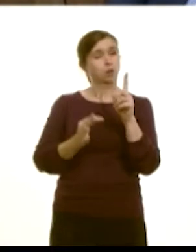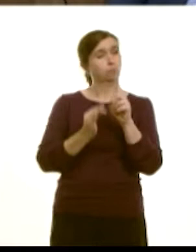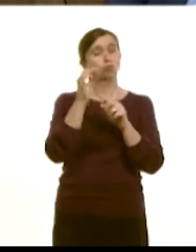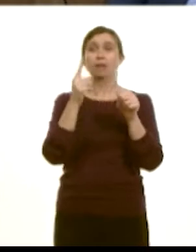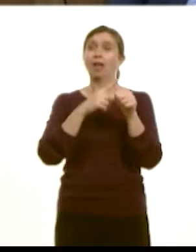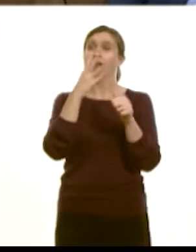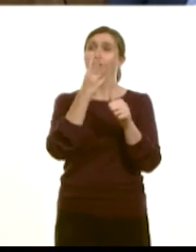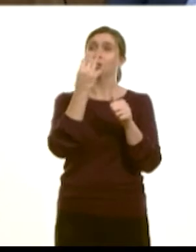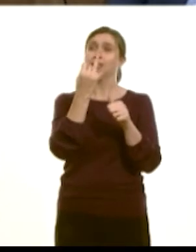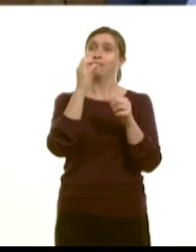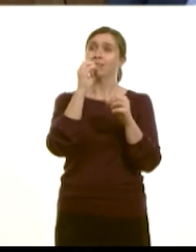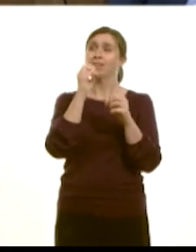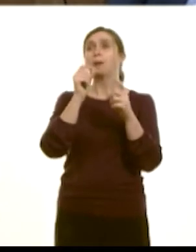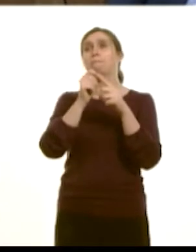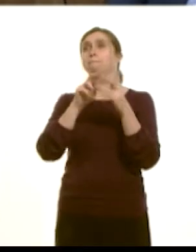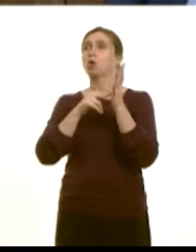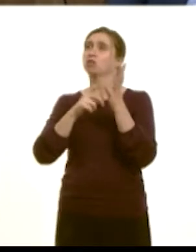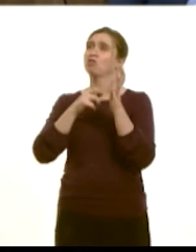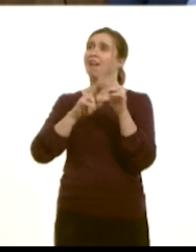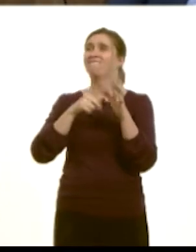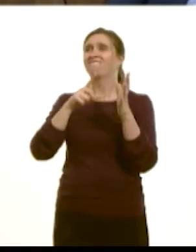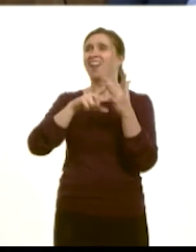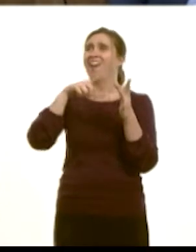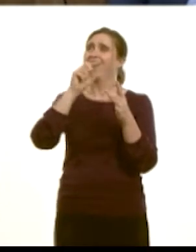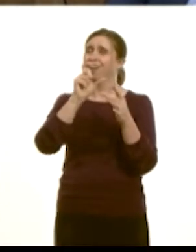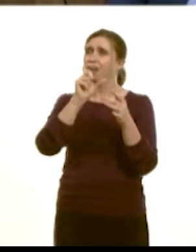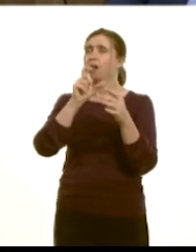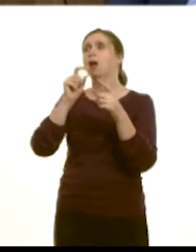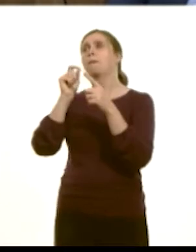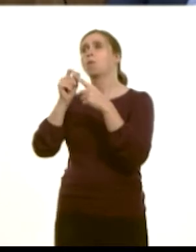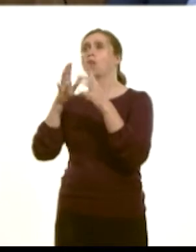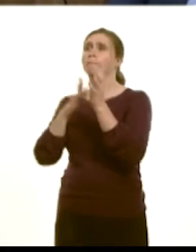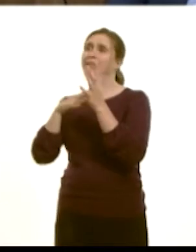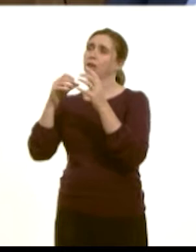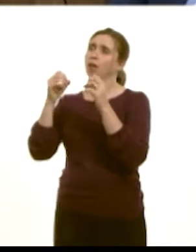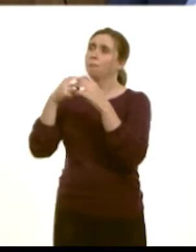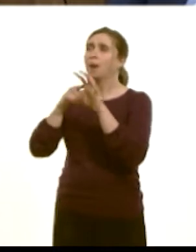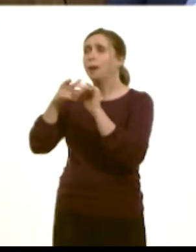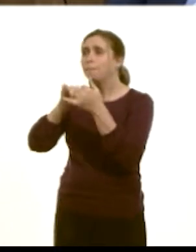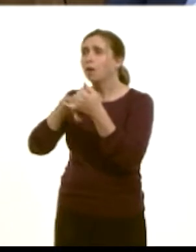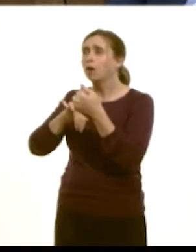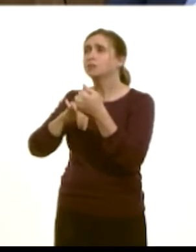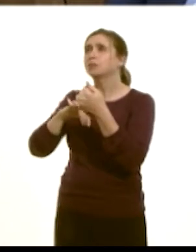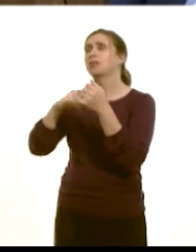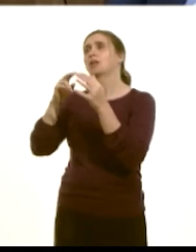Dolwyddelan to Pont-yr-Afanc and Maes yr Helmau to Cross Foxes, the Porthmadog bypass, the Caernarfon and Bontnewydd bypassesóthese are all investments in the north.